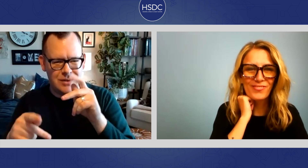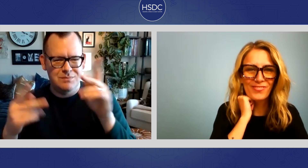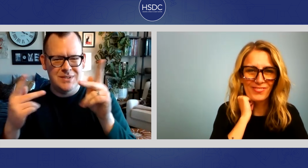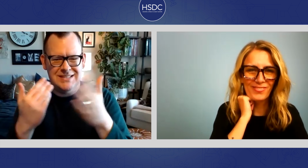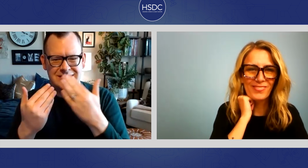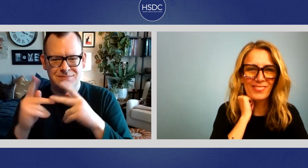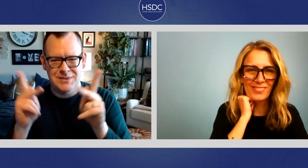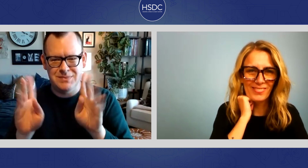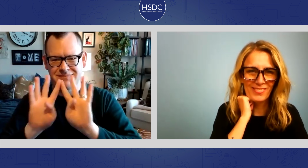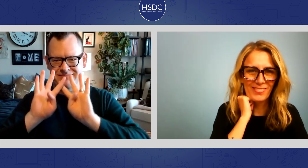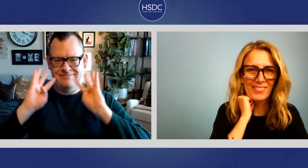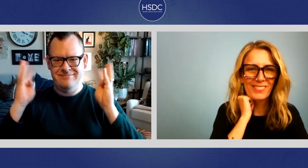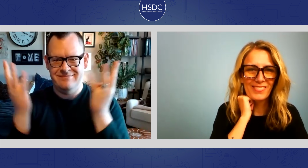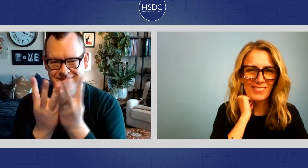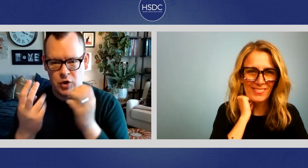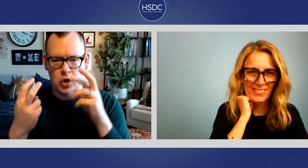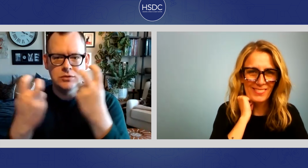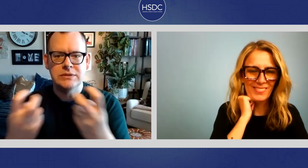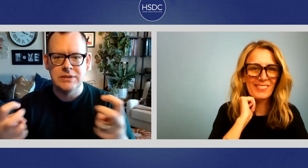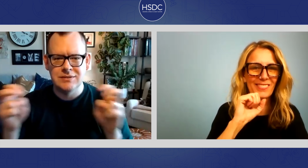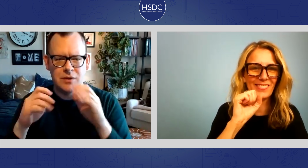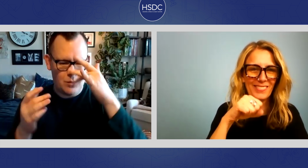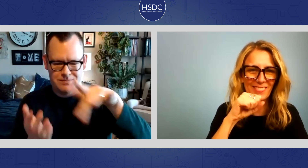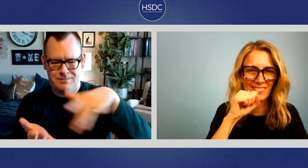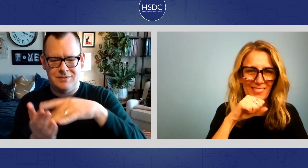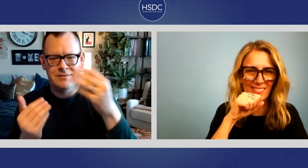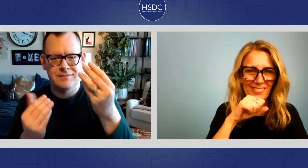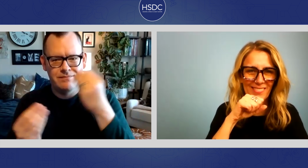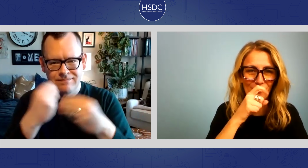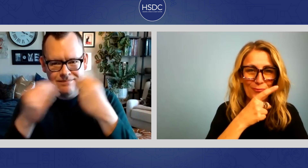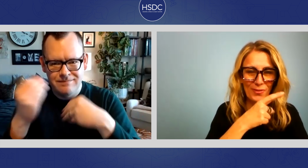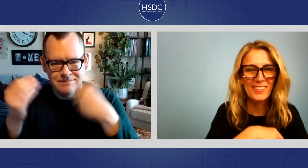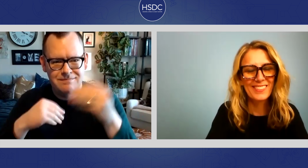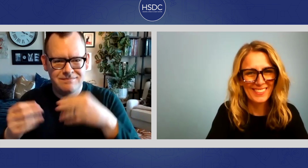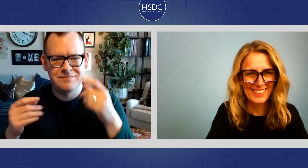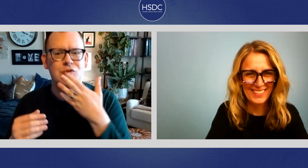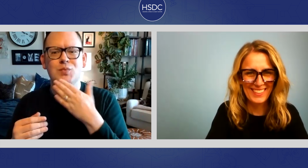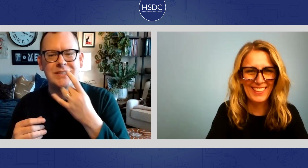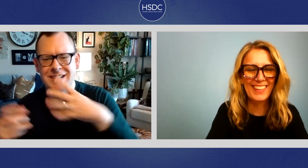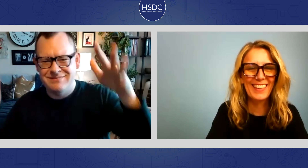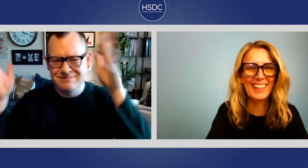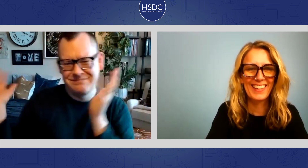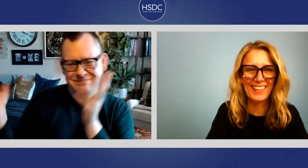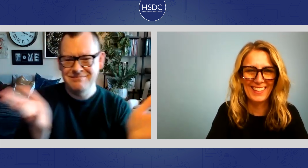or be seated around it, and you can have food in the middle. That, along with the good lighting,